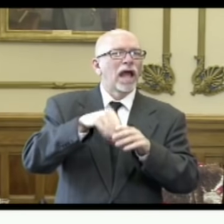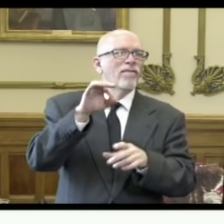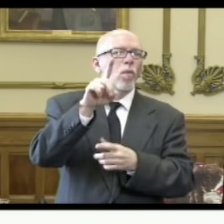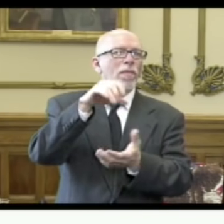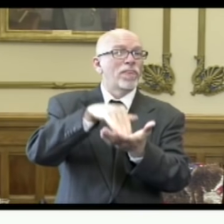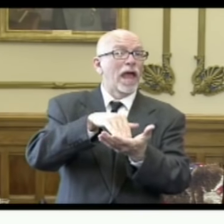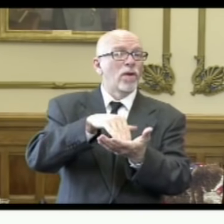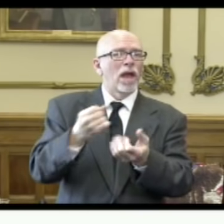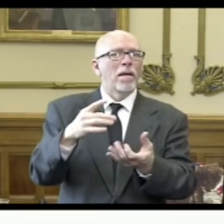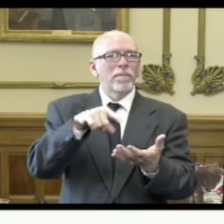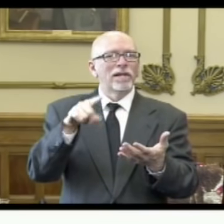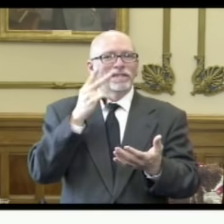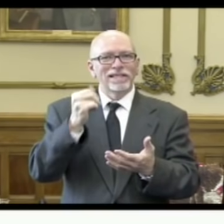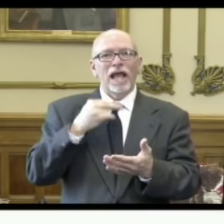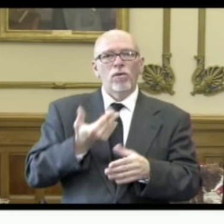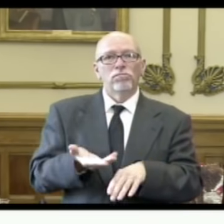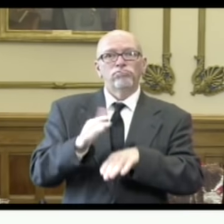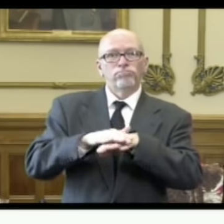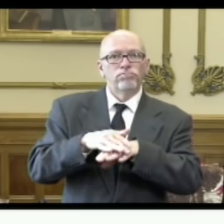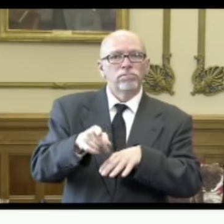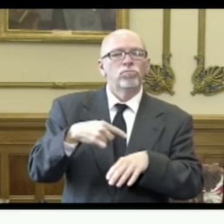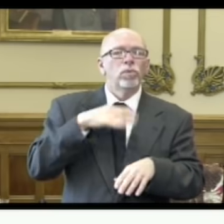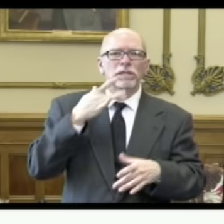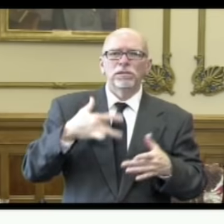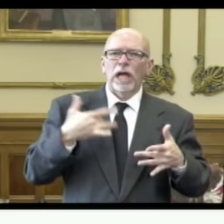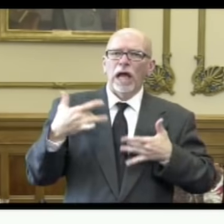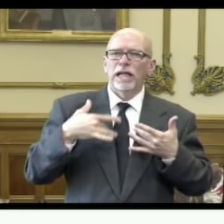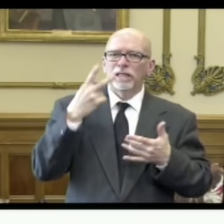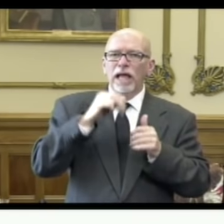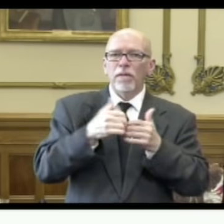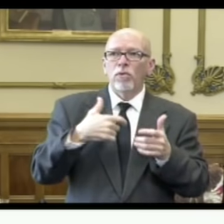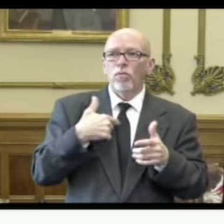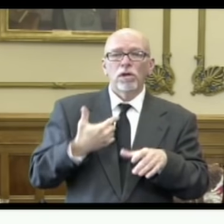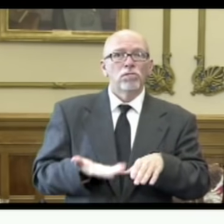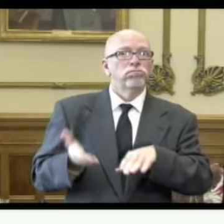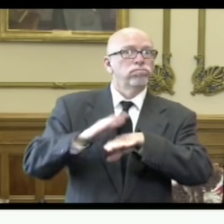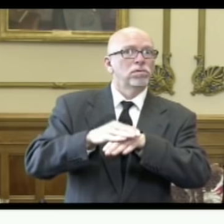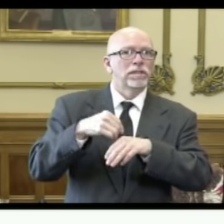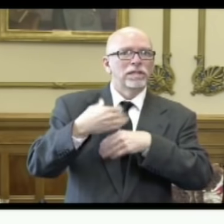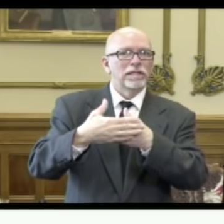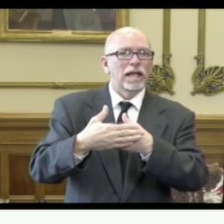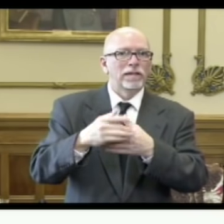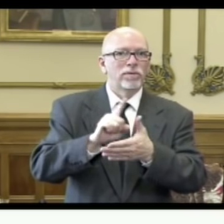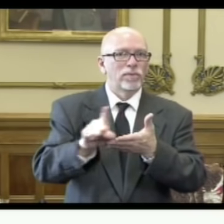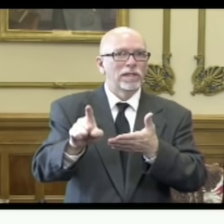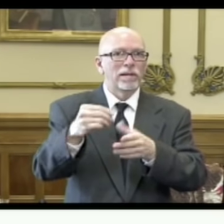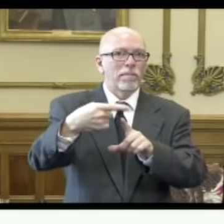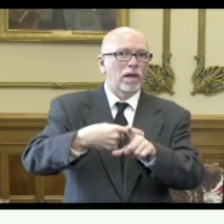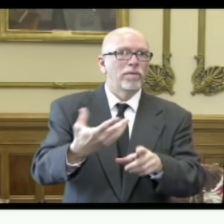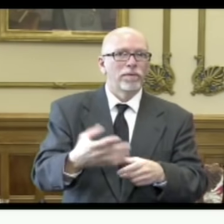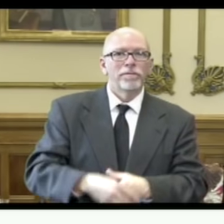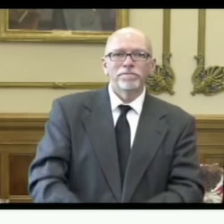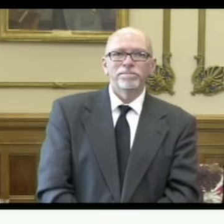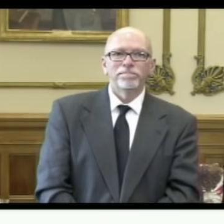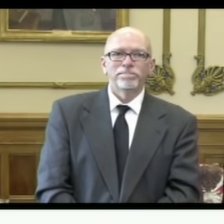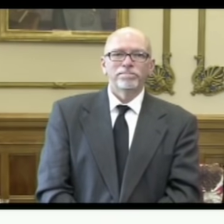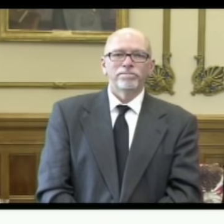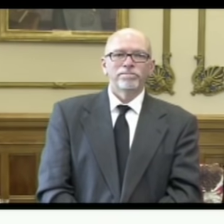AND INDIANA. SO THESE ARE COMPARED TO OUR NEIGHBORING STATES HOW MANY PEOPLE ARE TESTED PER 100,000 THIS IS BUT THIS IS THE INCREASE. IT WILL